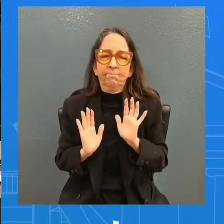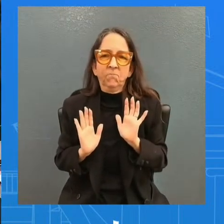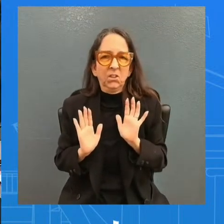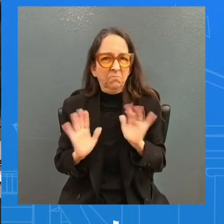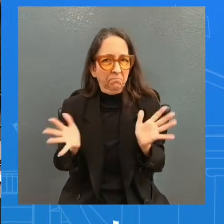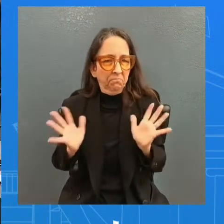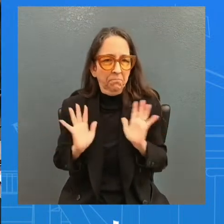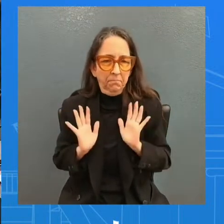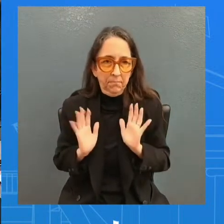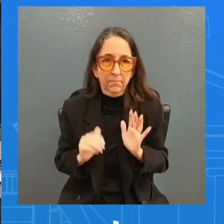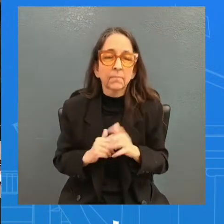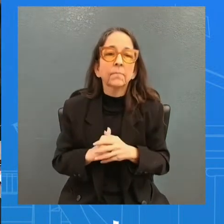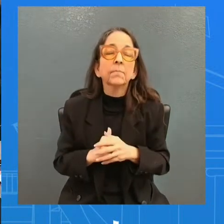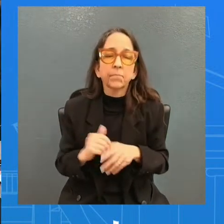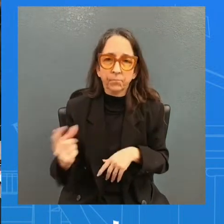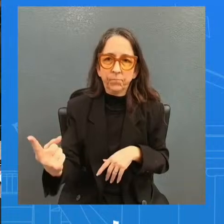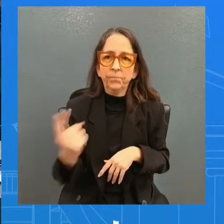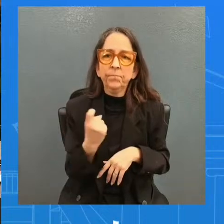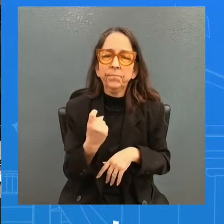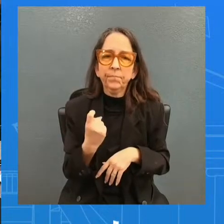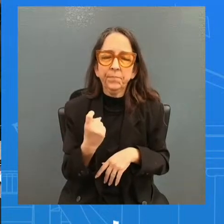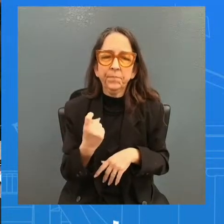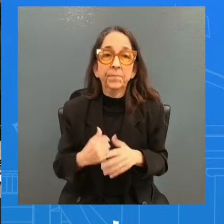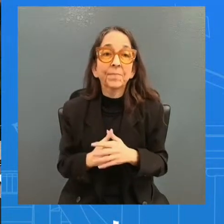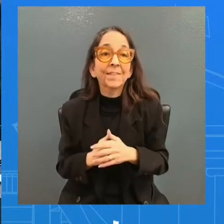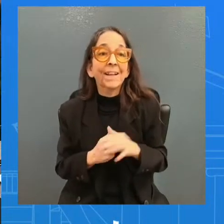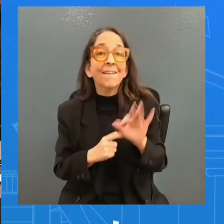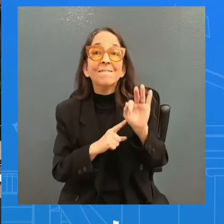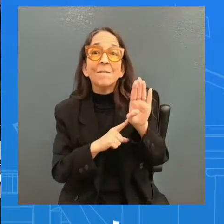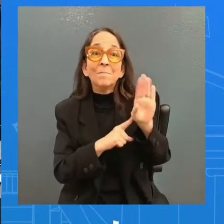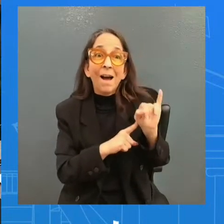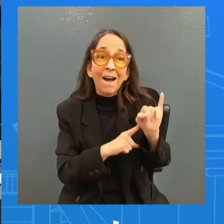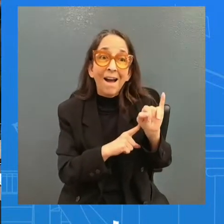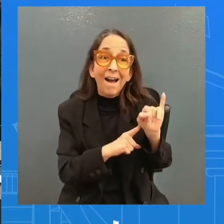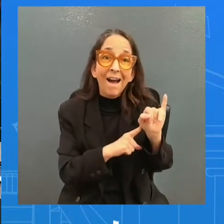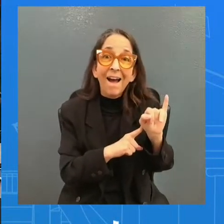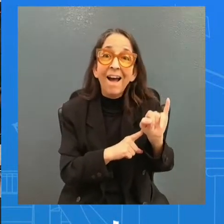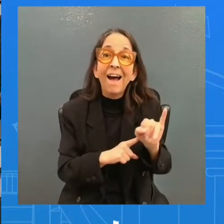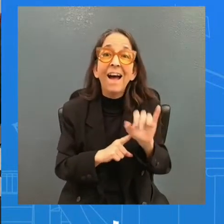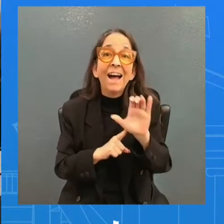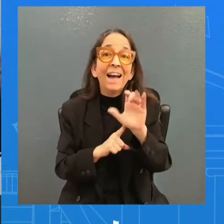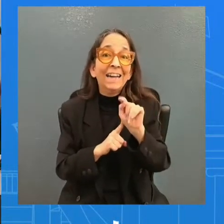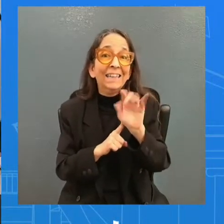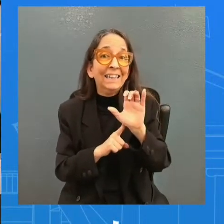put out a law enforcement bulletin earlier today warning of copycat attacks in the wake of New Orleans.